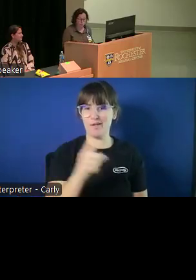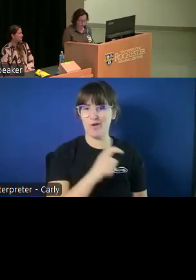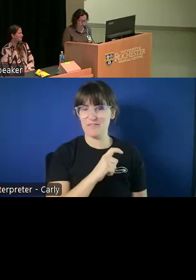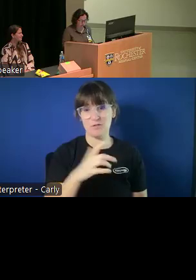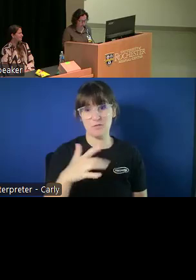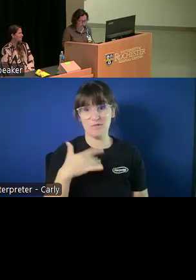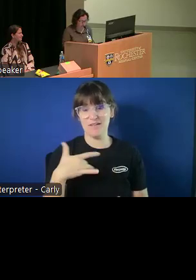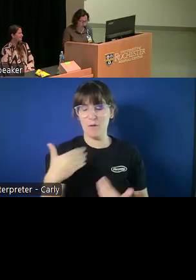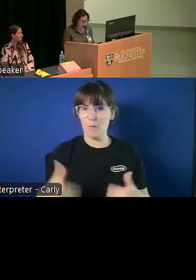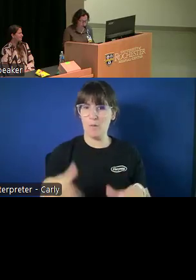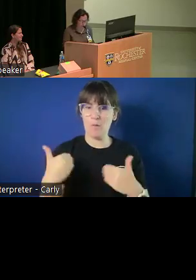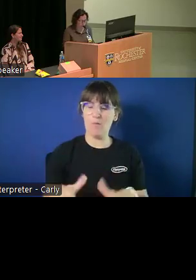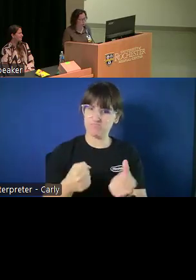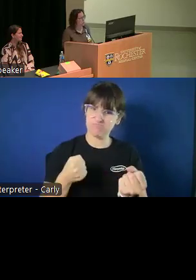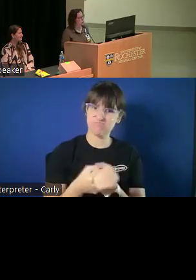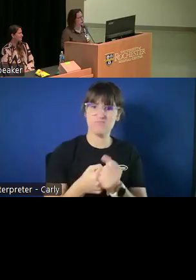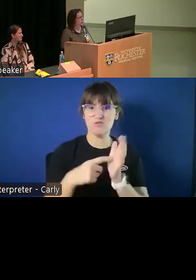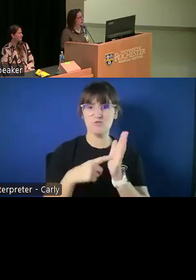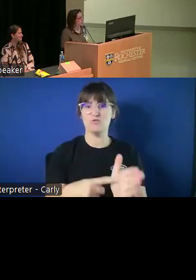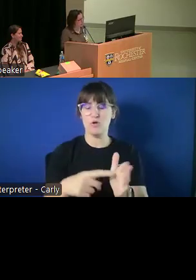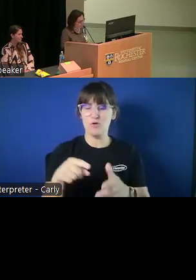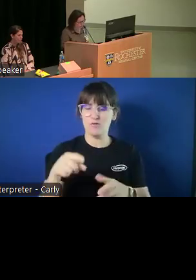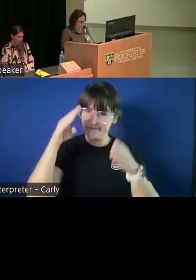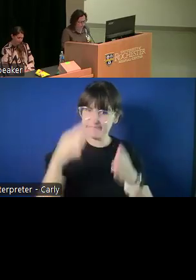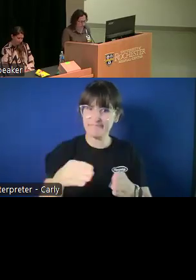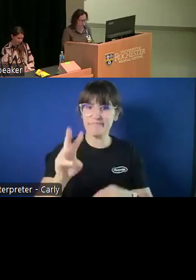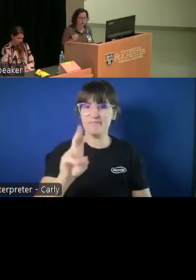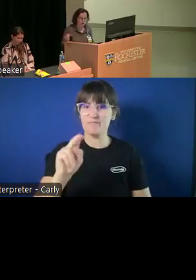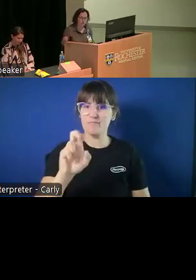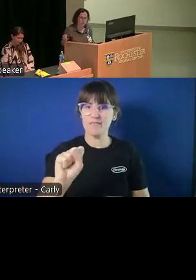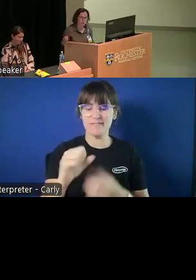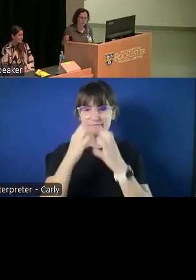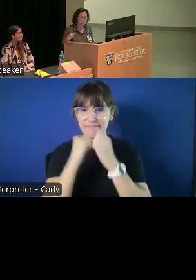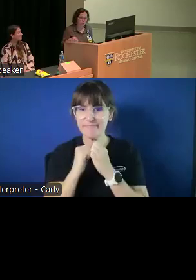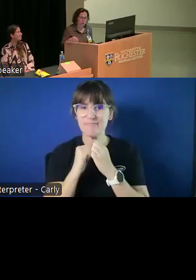true testament to the institution's vision around wellness and well-being not just his selection but